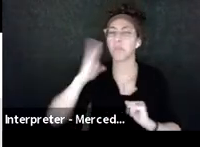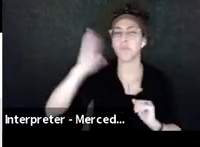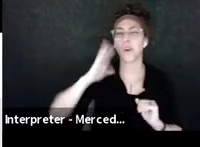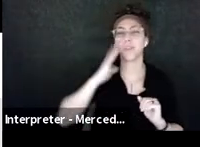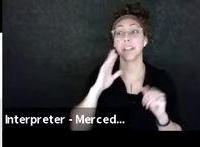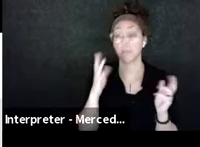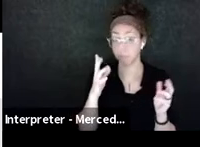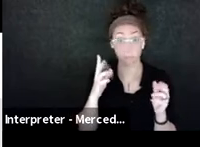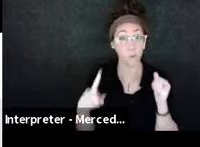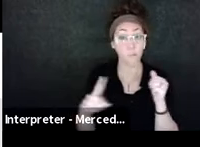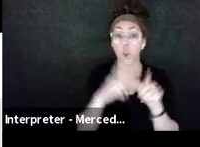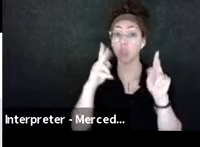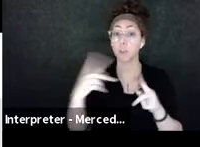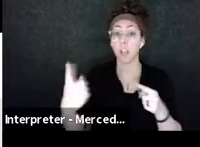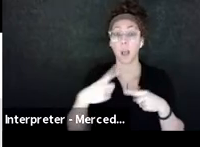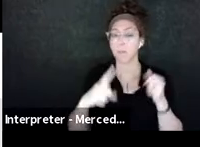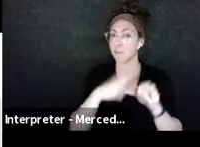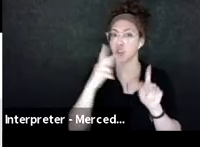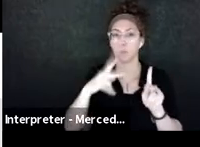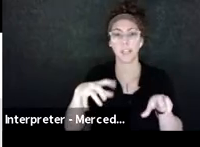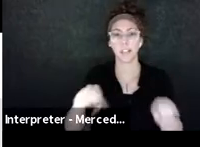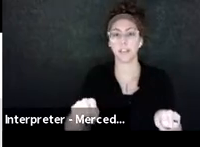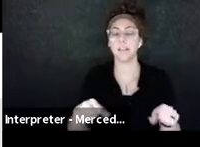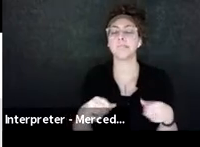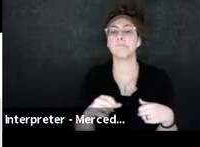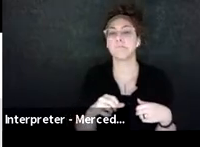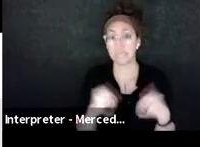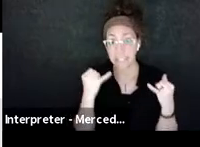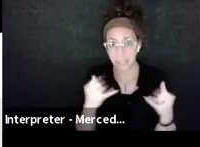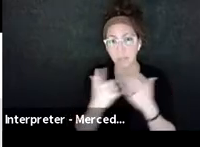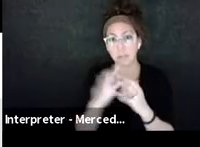maria.rodriguez: First serve type of basis. Now, when we actually look at the client's needs and we look at that later homelessness.